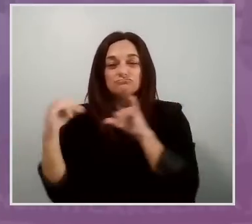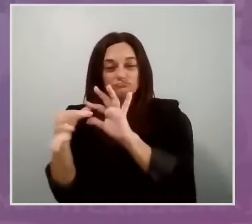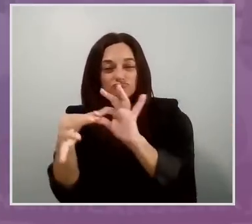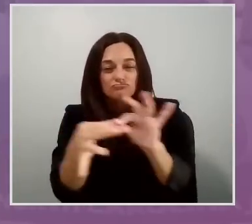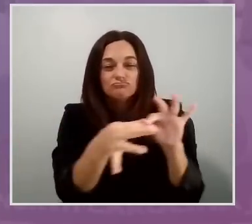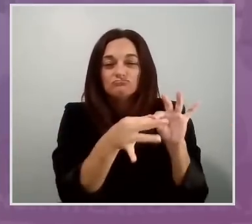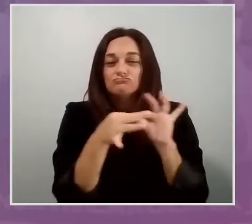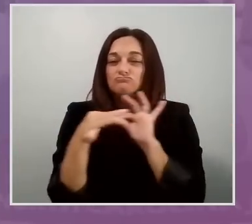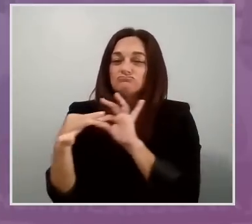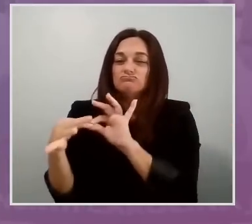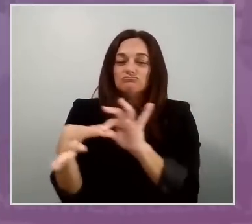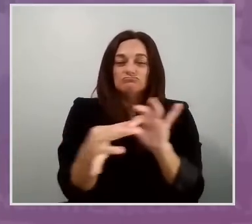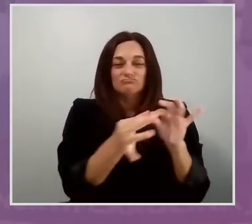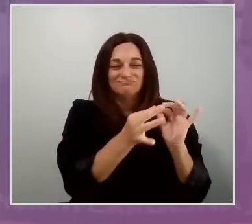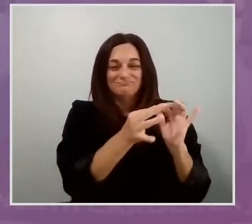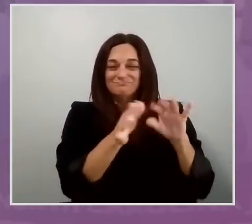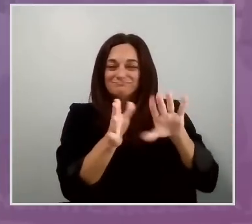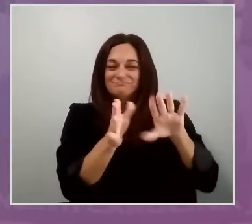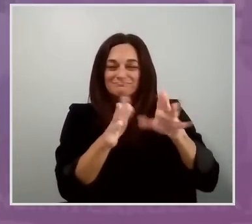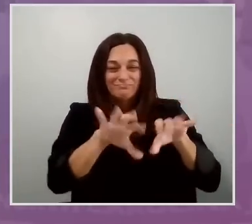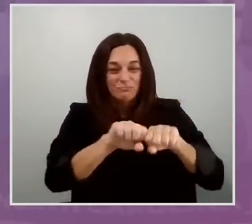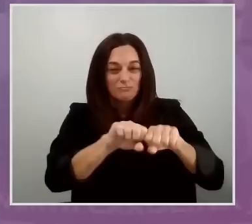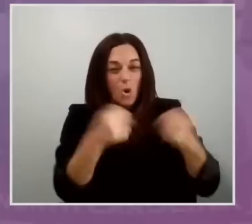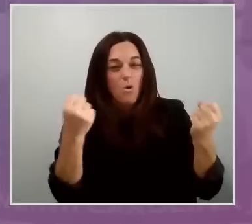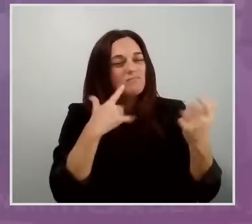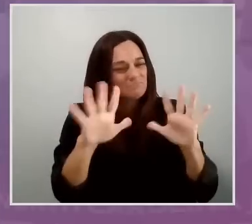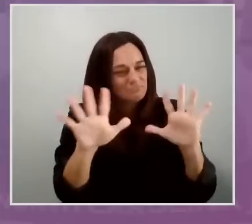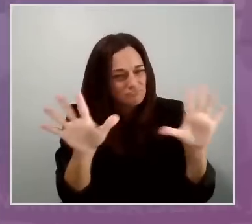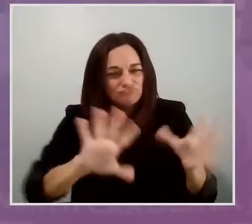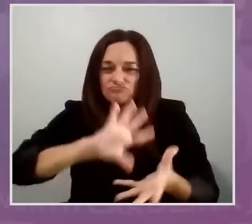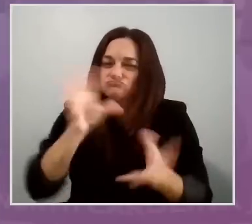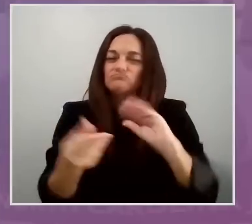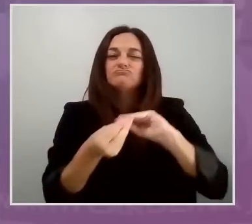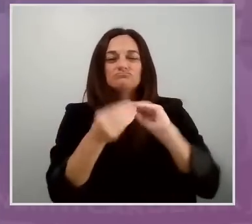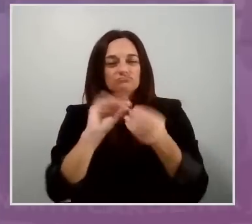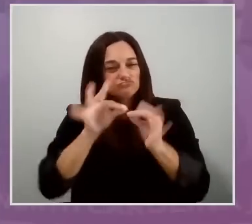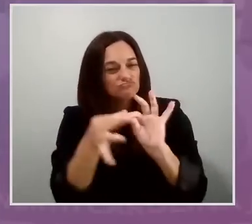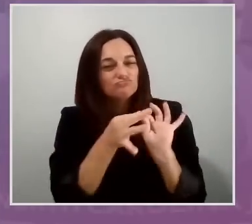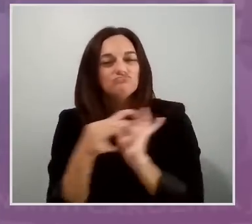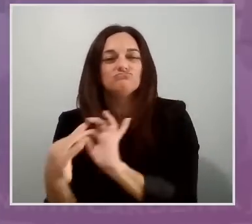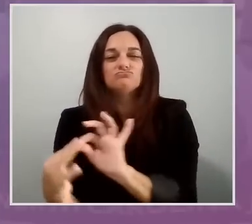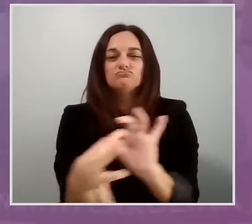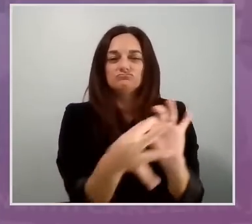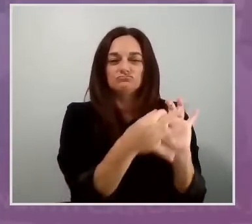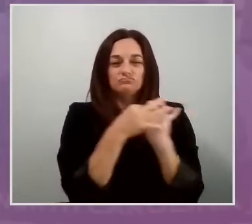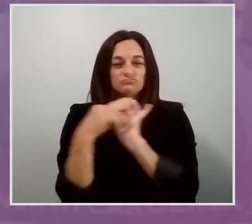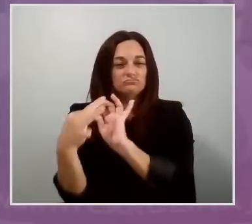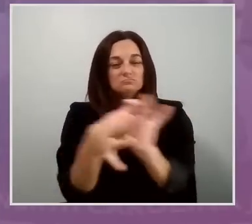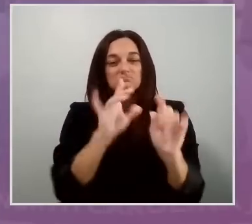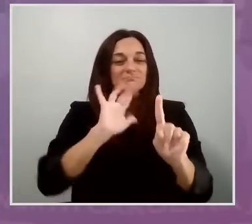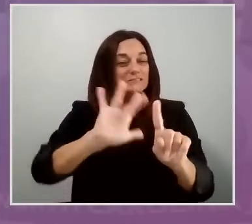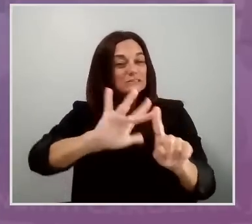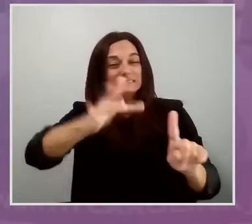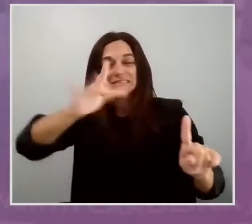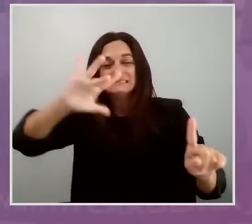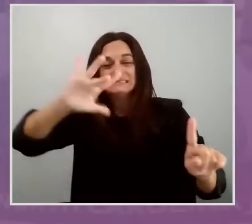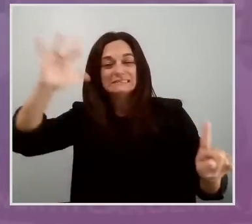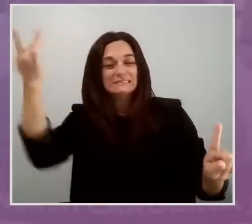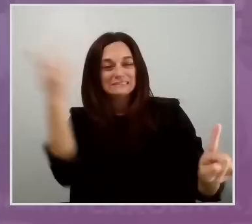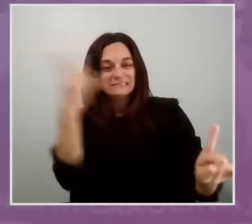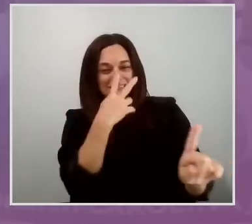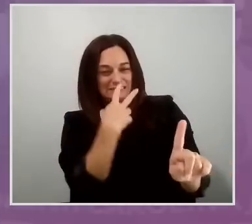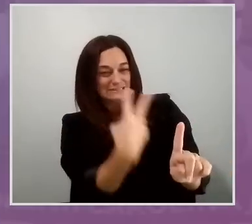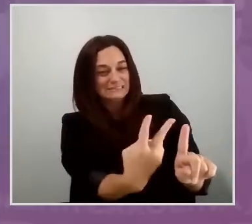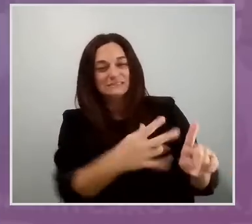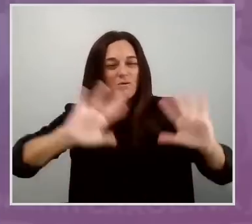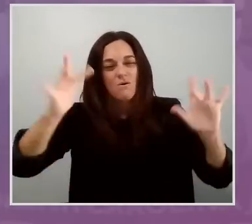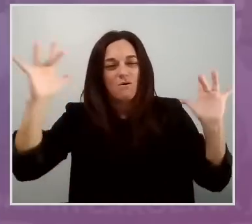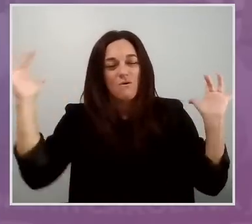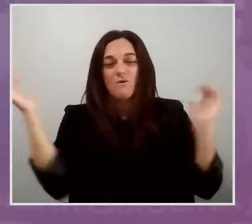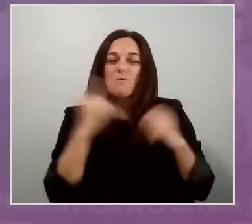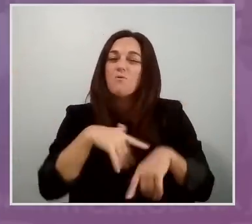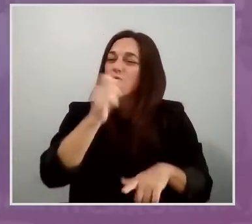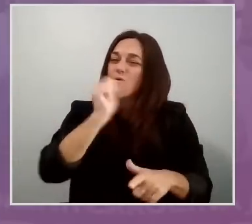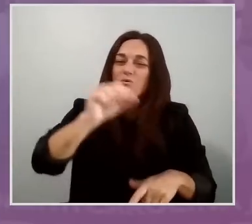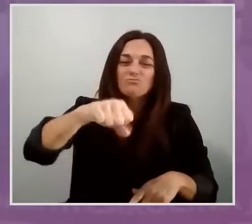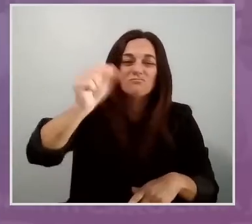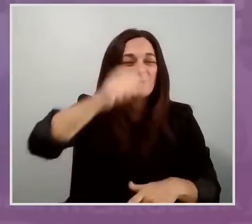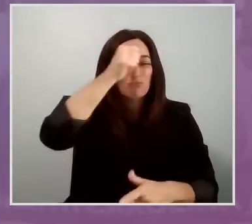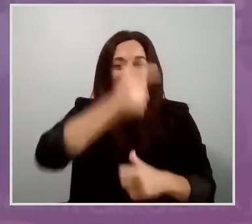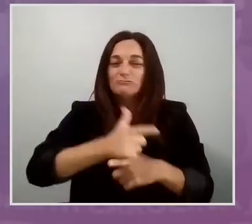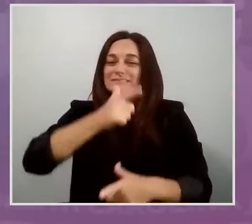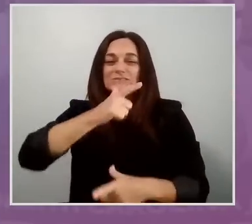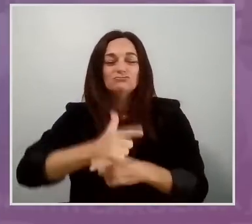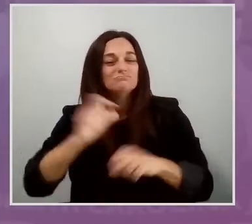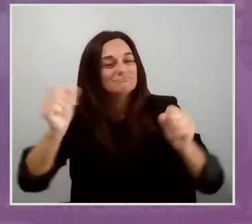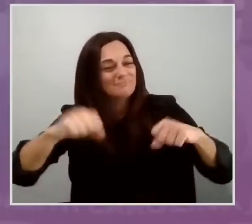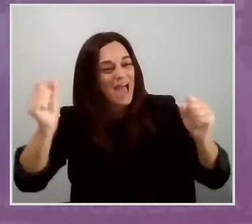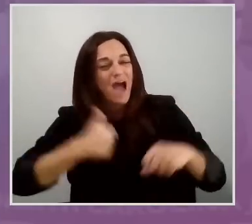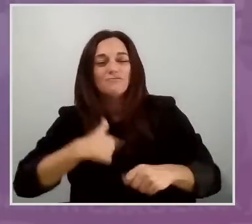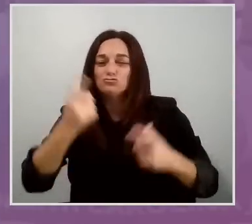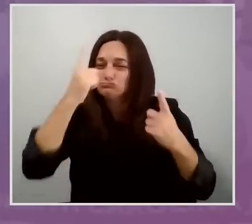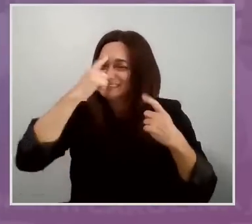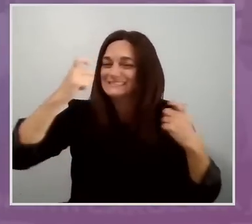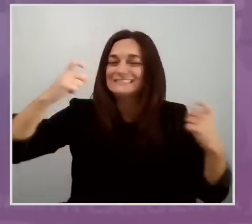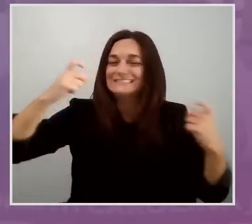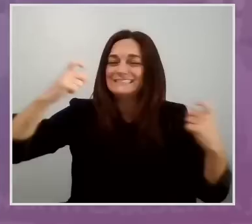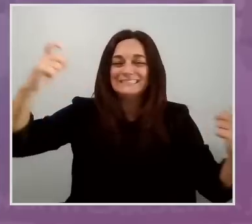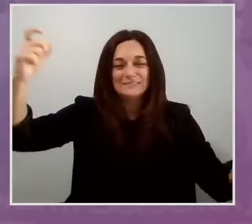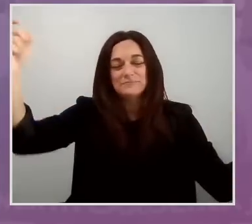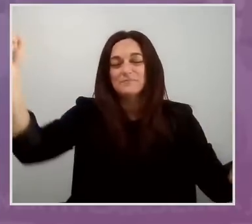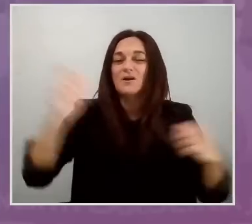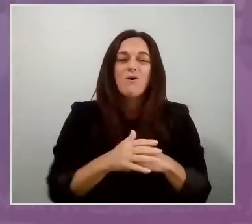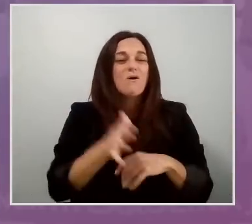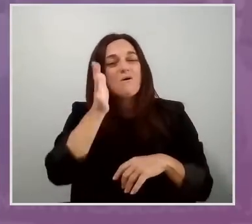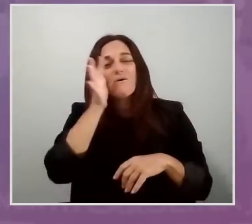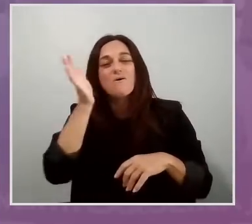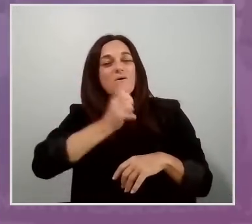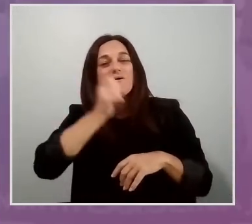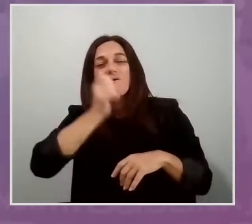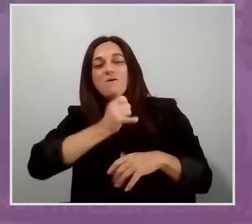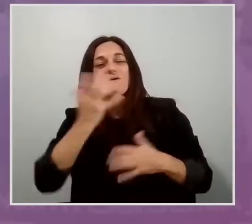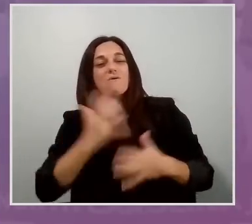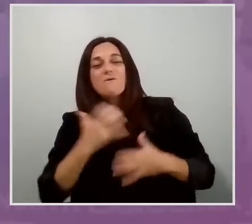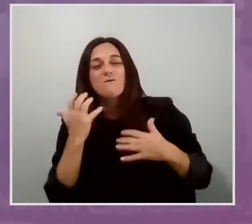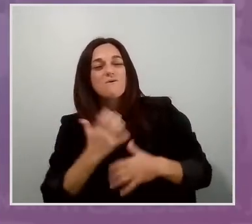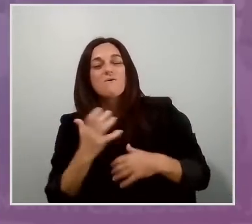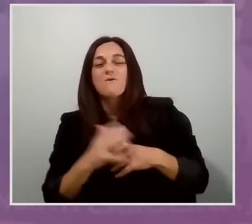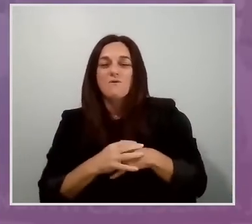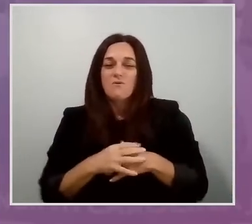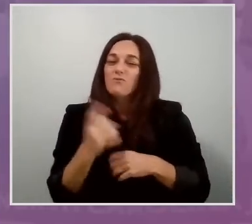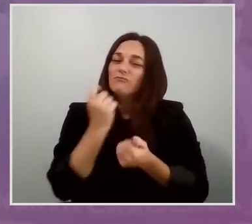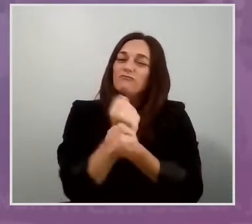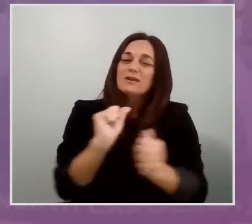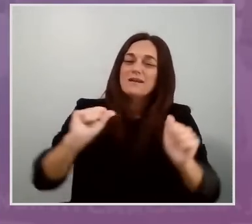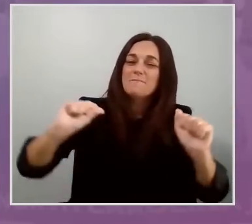AND ALL THE WORLD IS TOLD THE